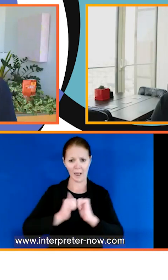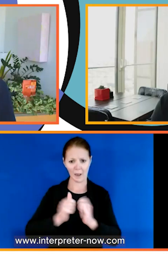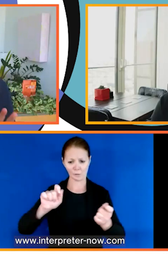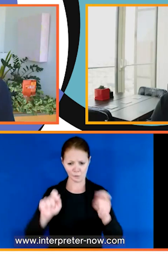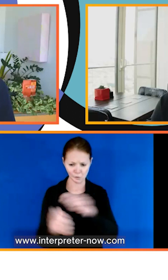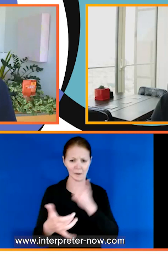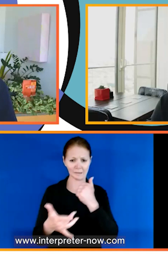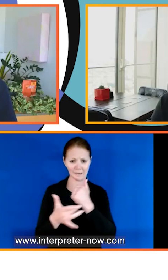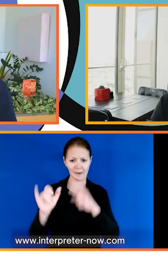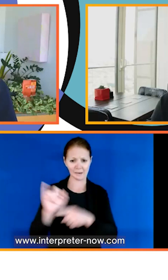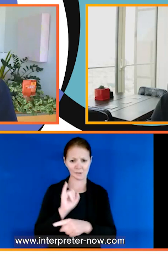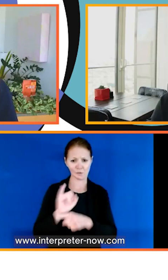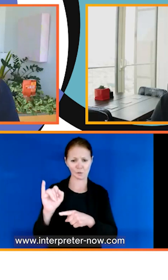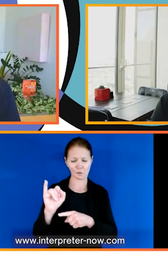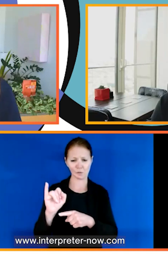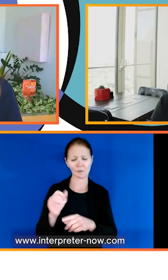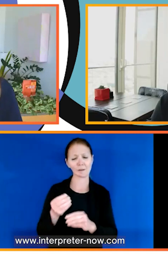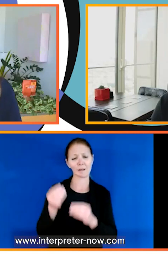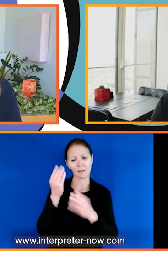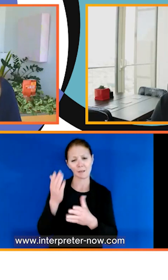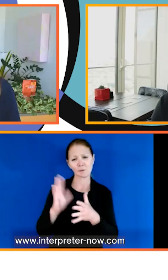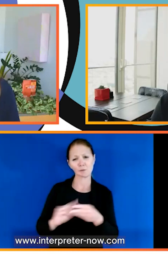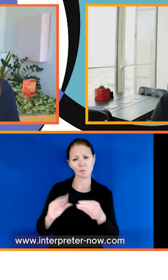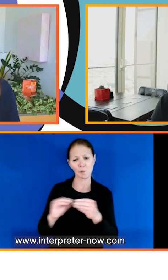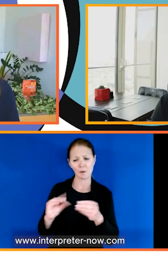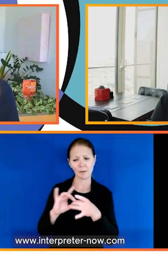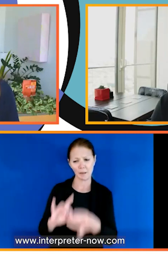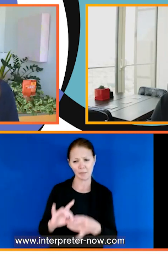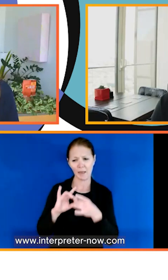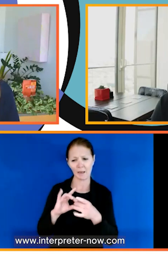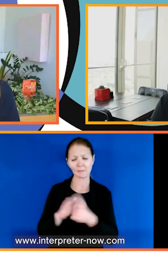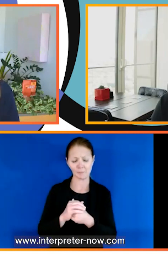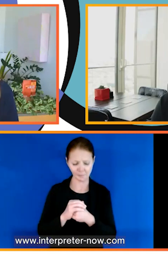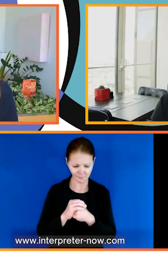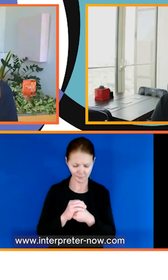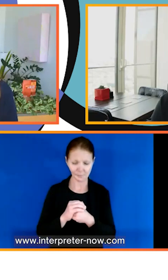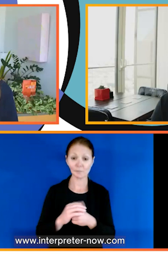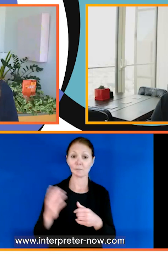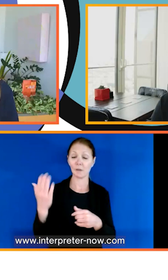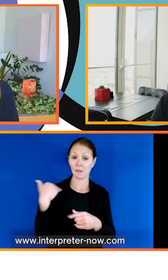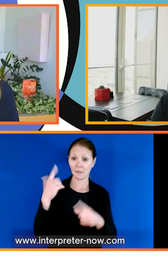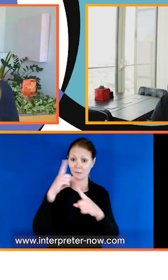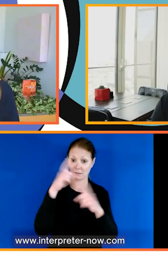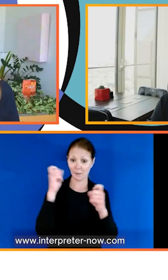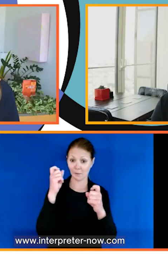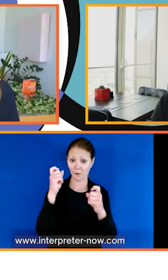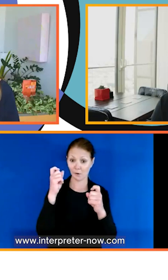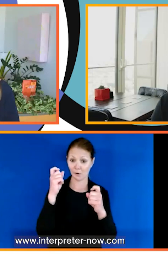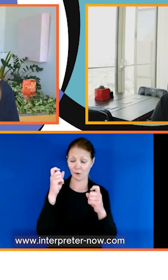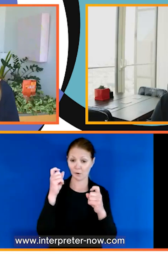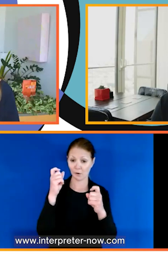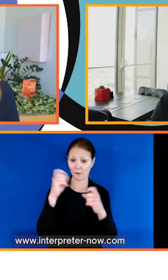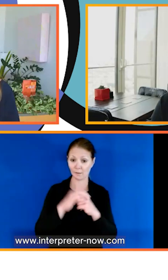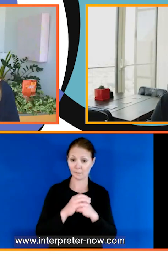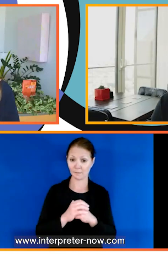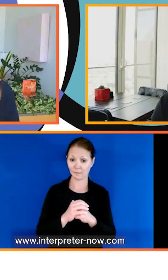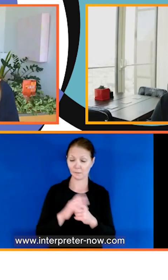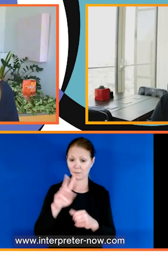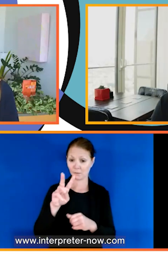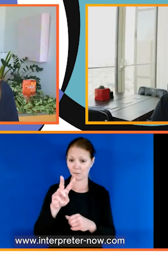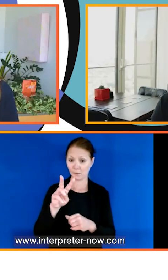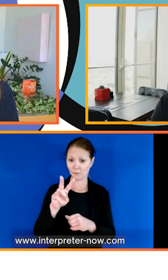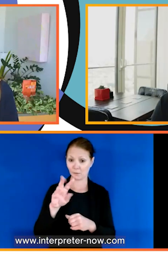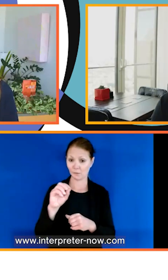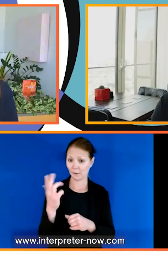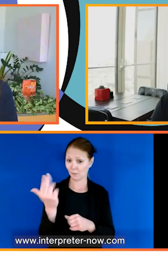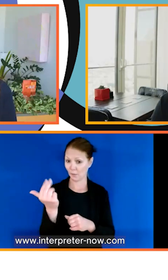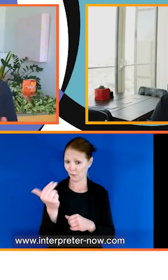Just a little backstory on that is, during the summer of 2013 and 2014, Wayne and I were